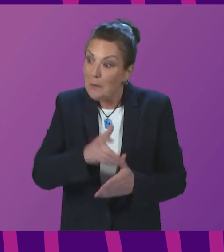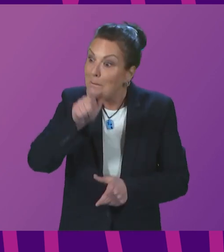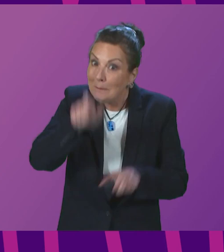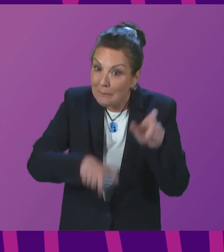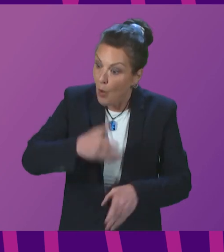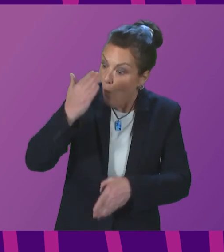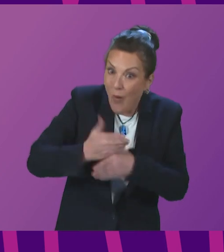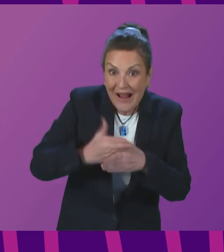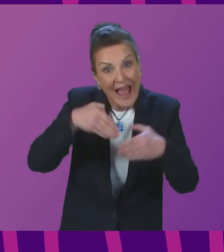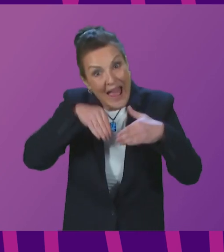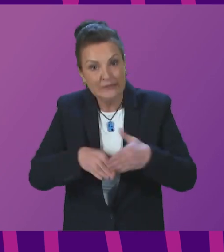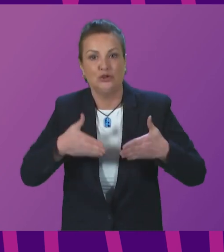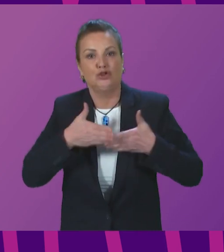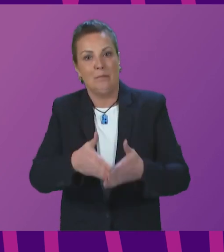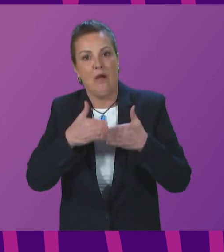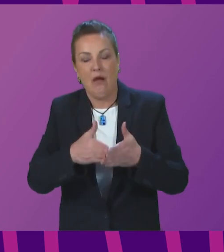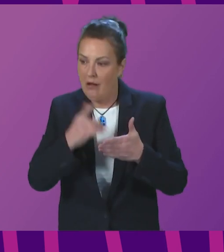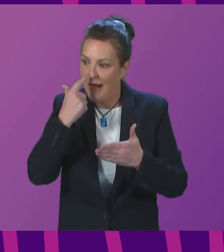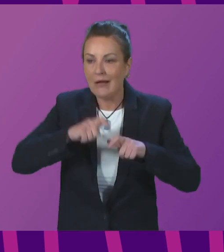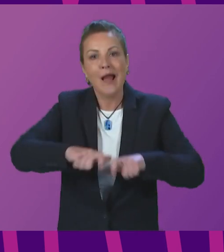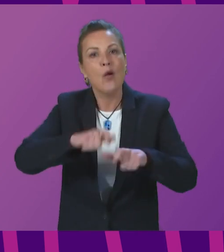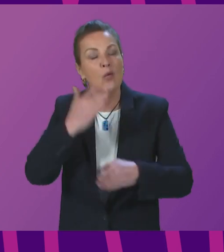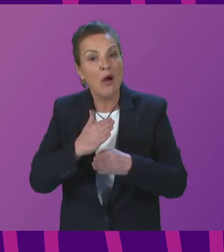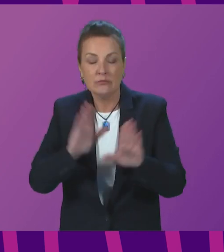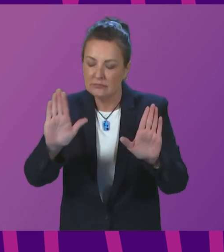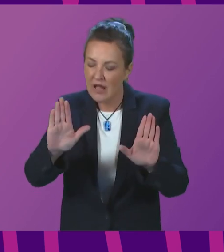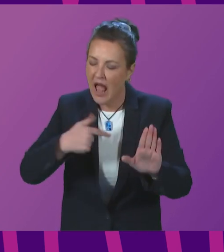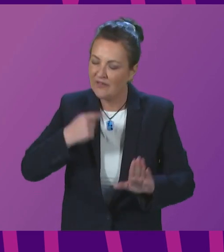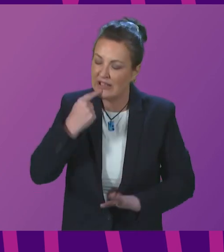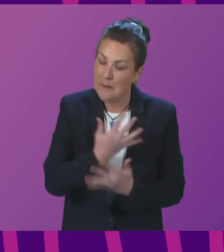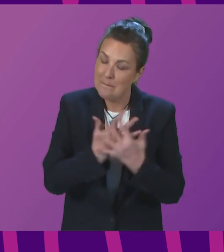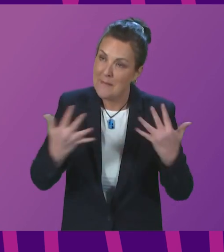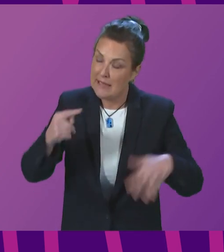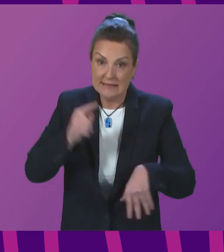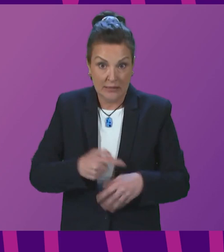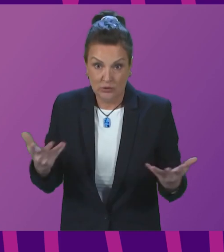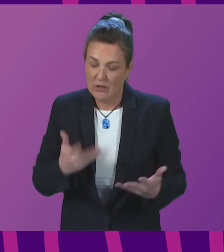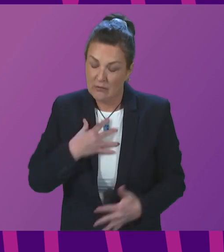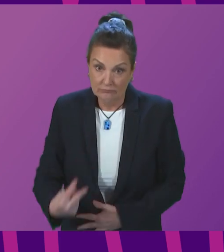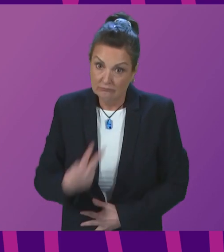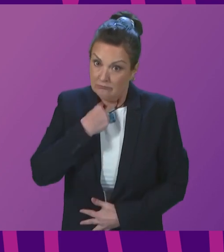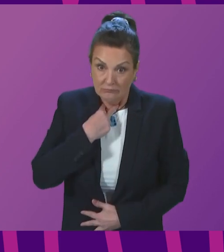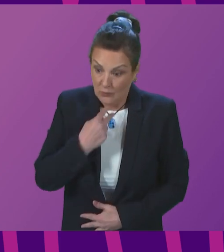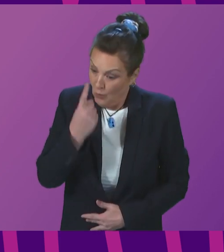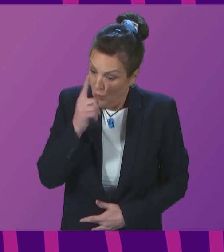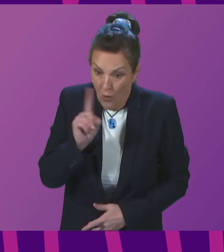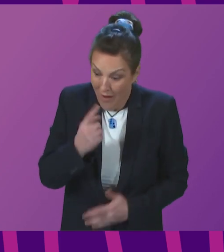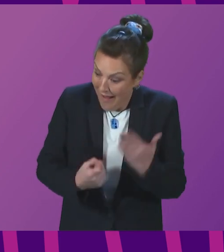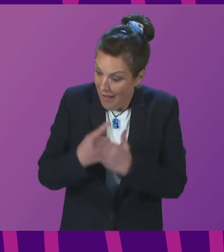We will learn the lessons from what has happened. I have said several times today that I deeply regret the experience, and I take full responsibility—as